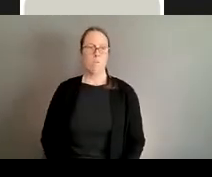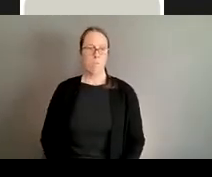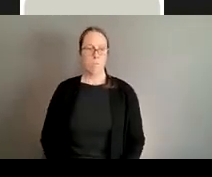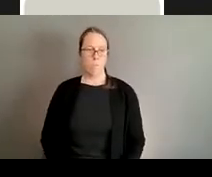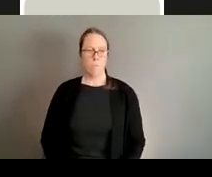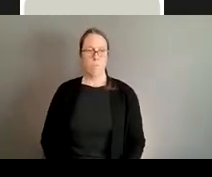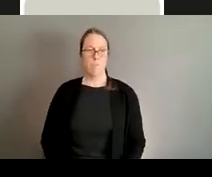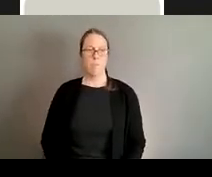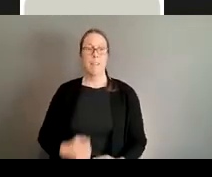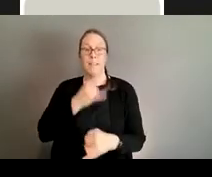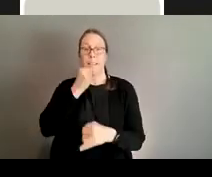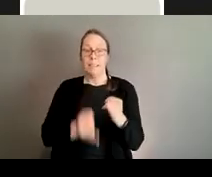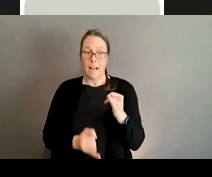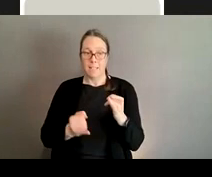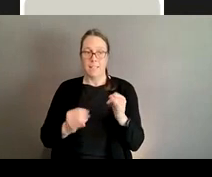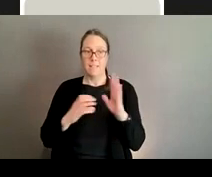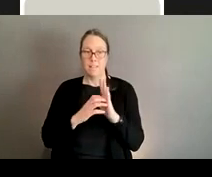And, lastly, anyone